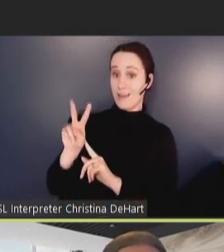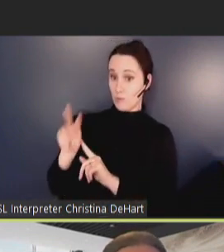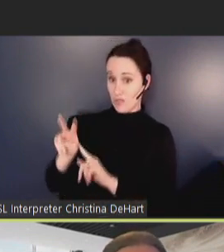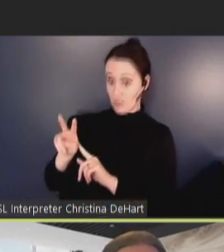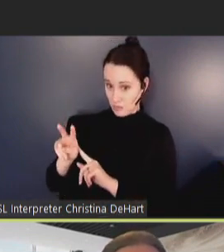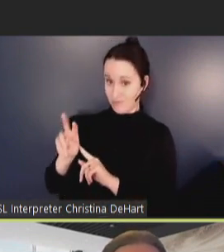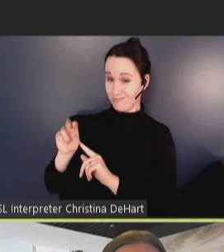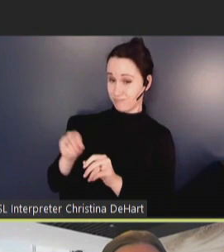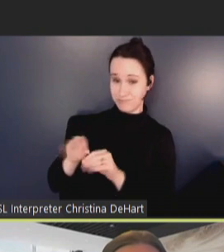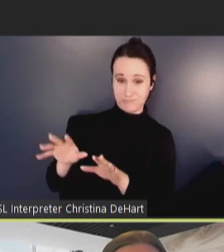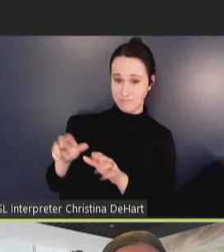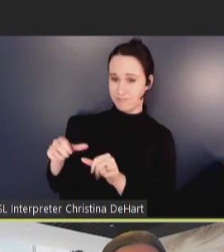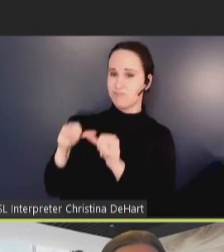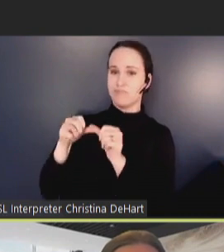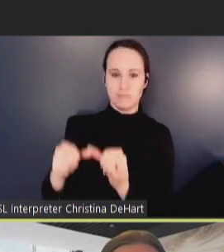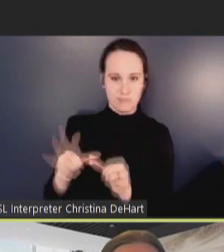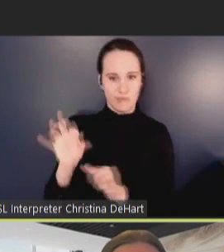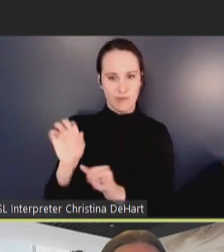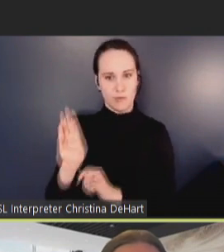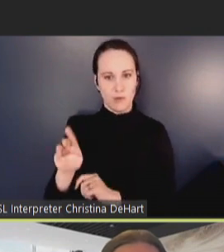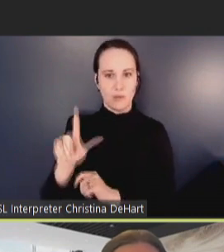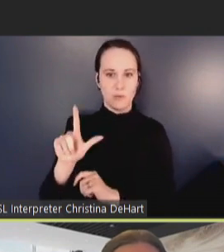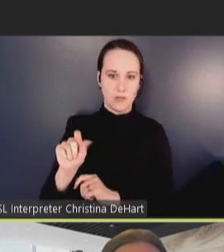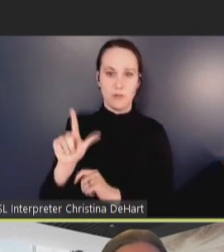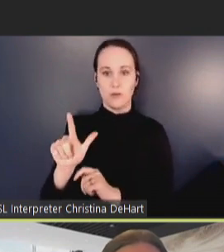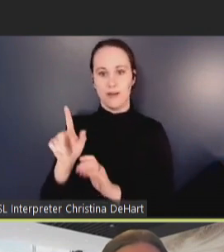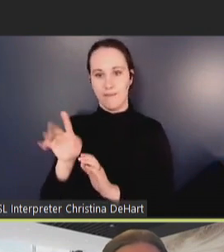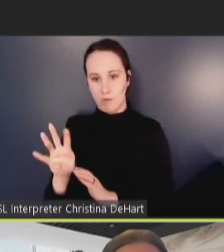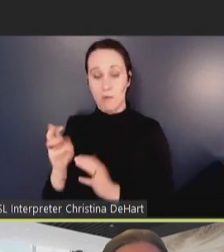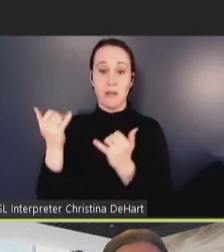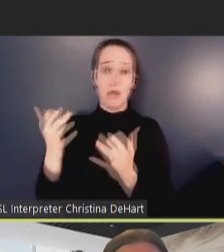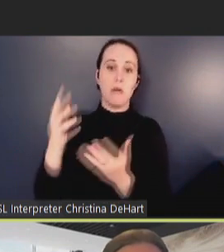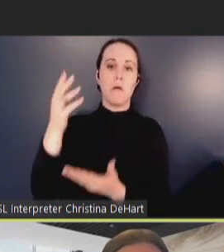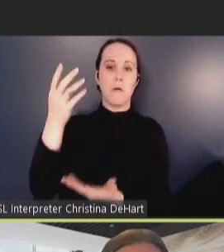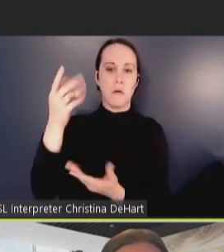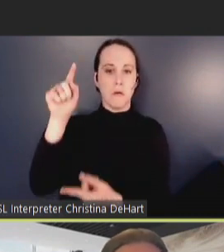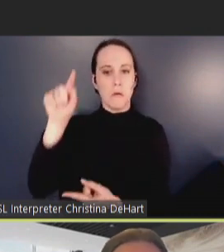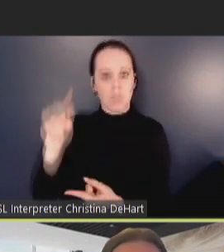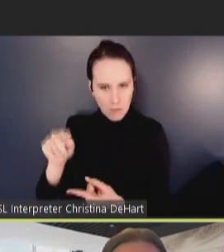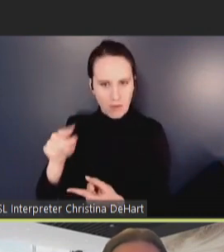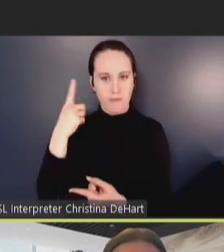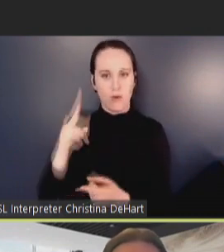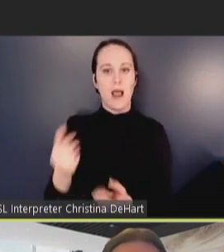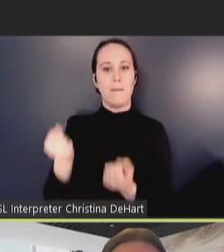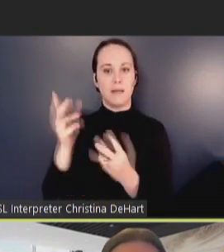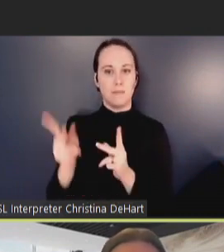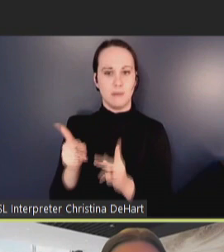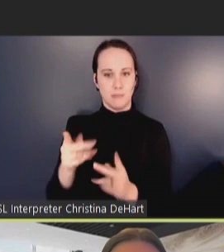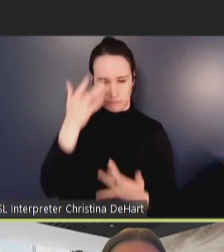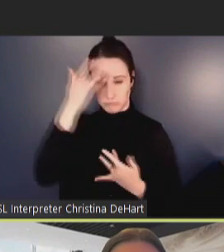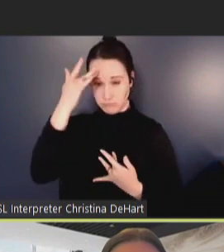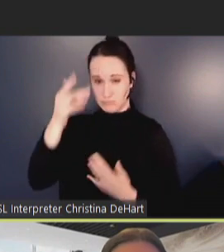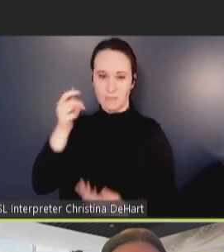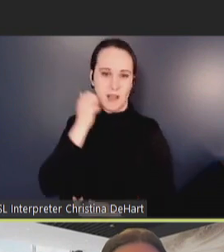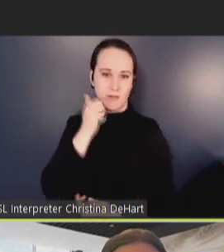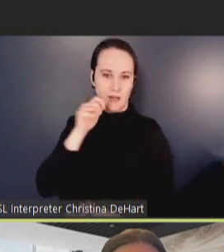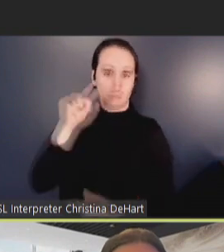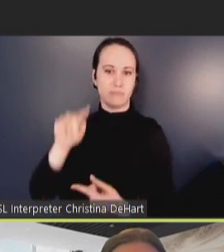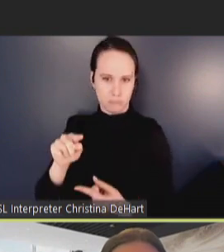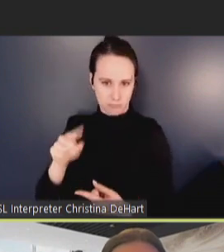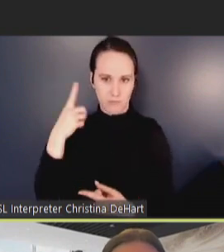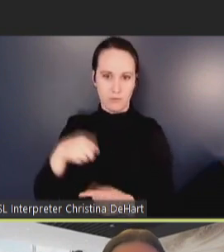as of February 2024, but has waned in terms of case numbers per day in terms of domestic cases.